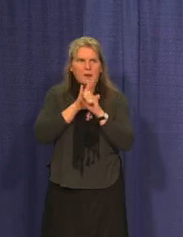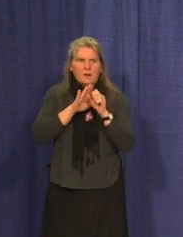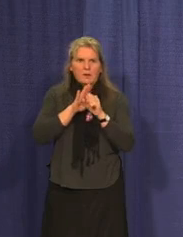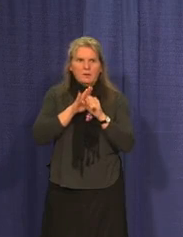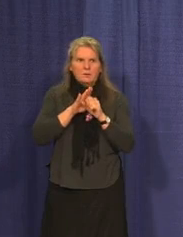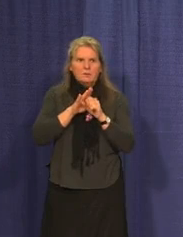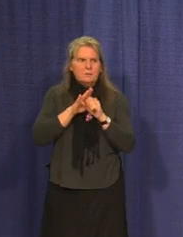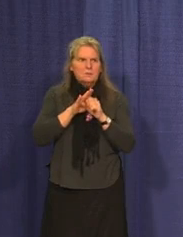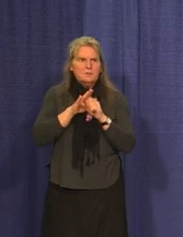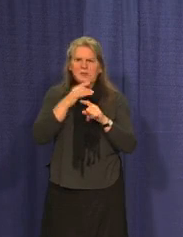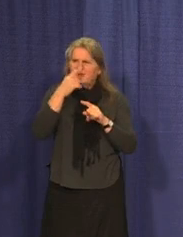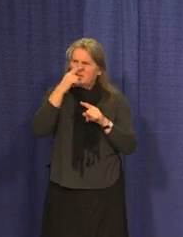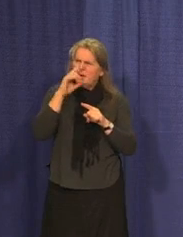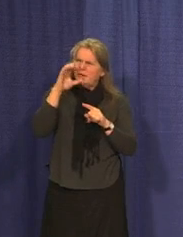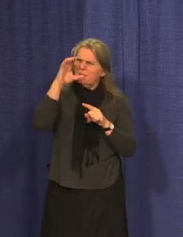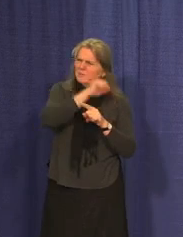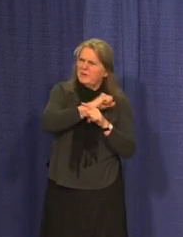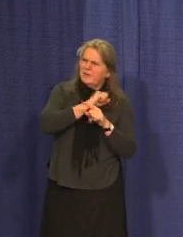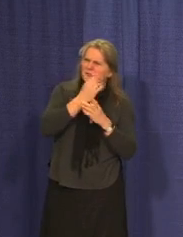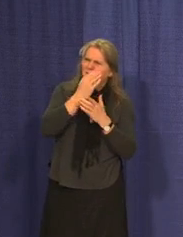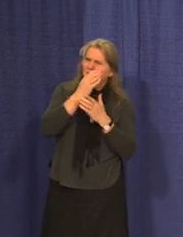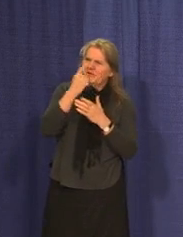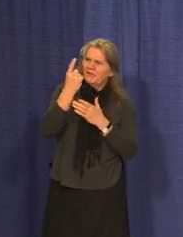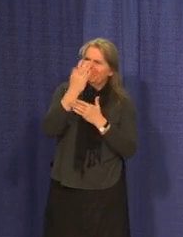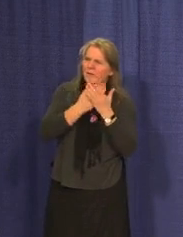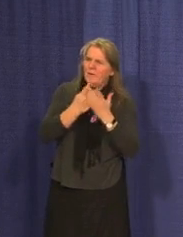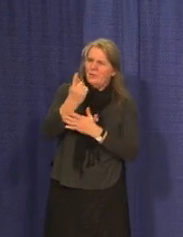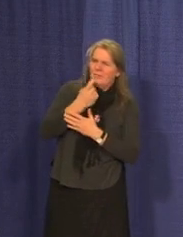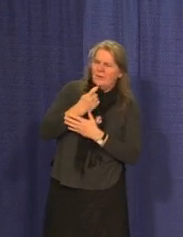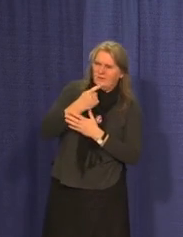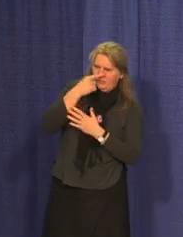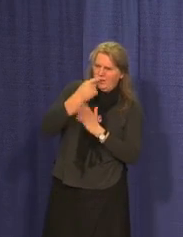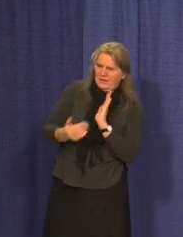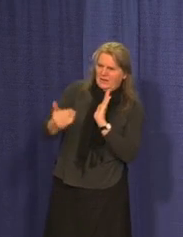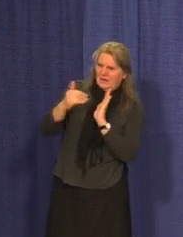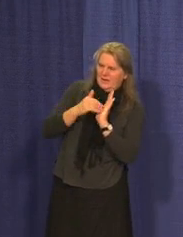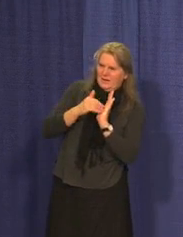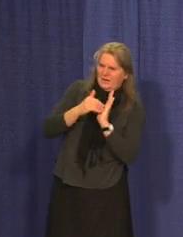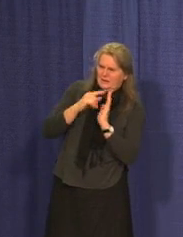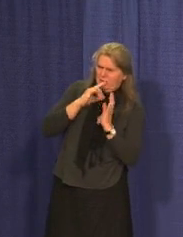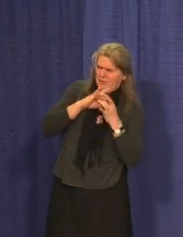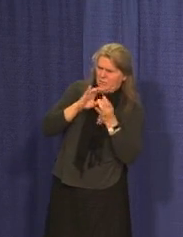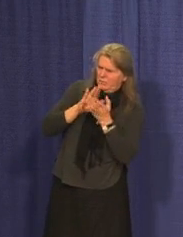now? Pat: We missed the first part of the question, I think